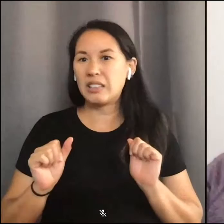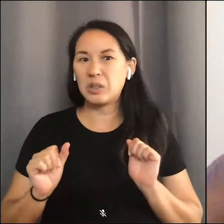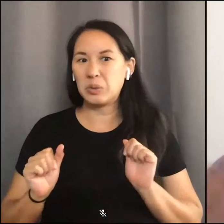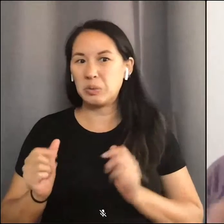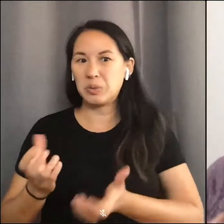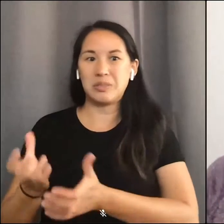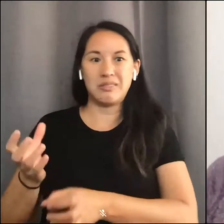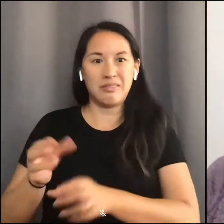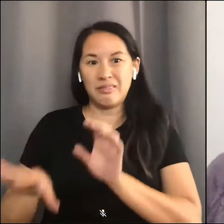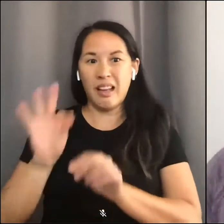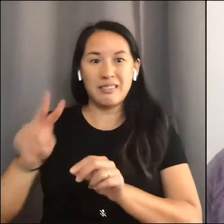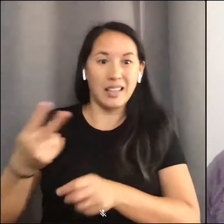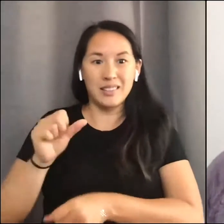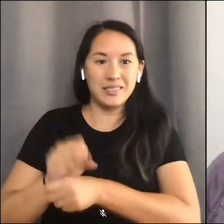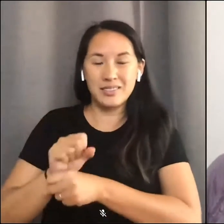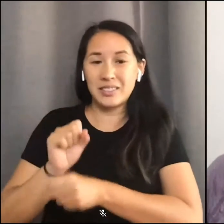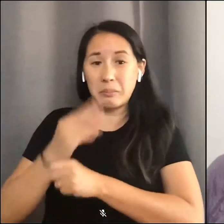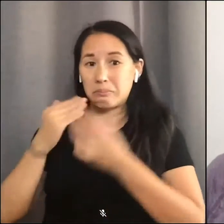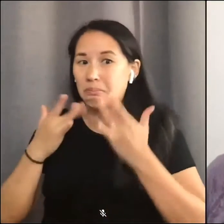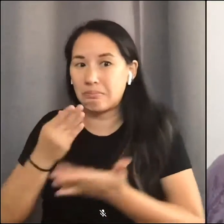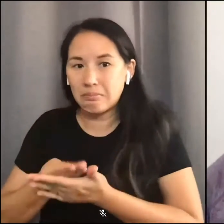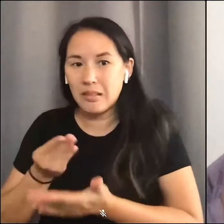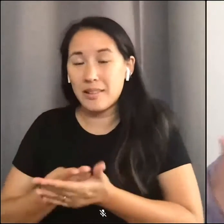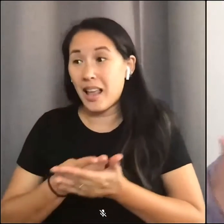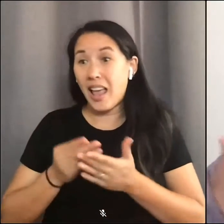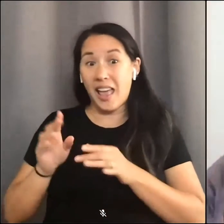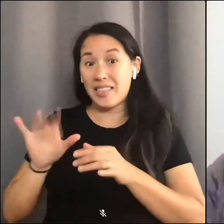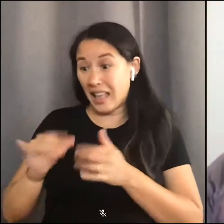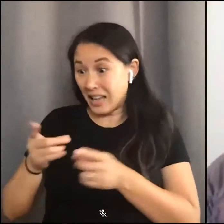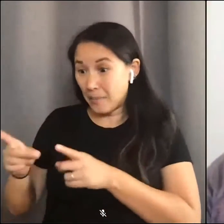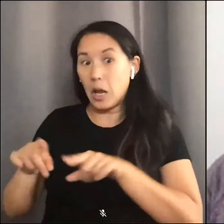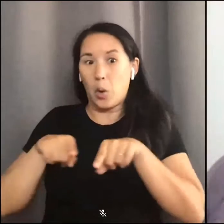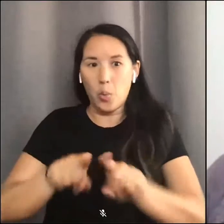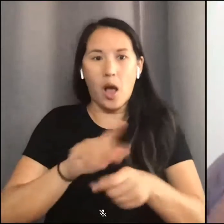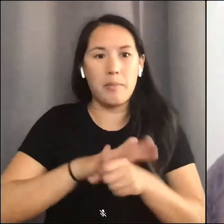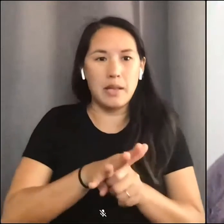things are happening in the pandemic and then so when you look at like post pandemic what's getting